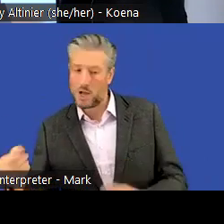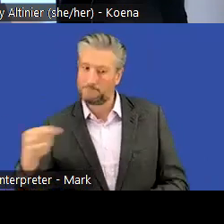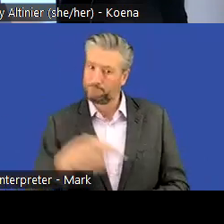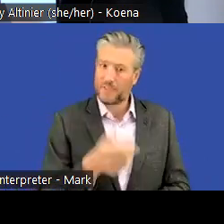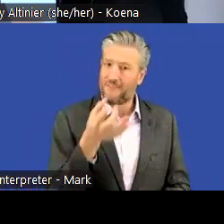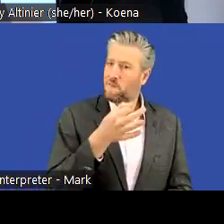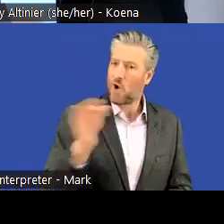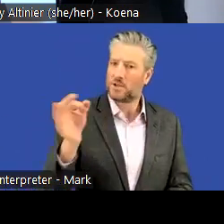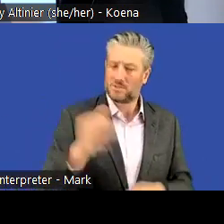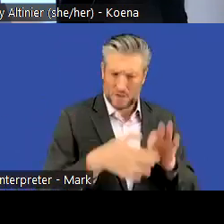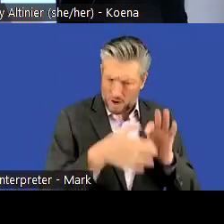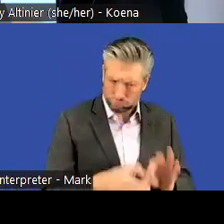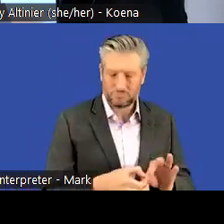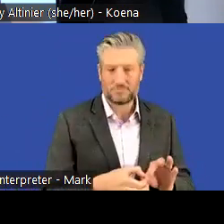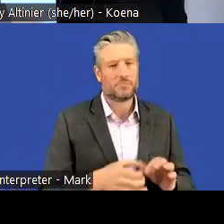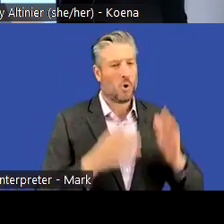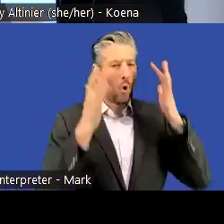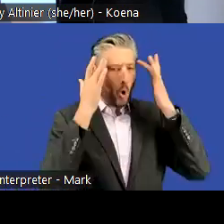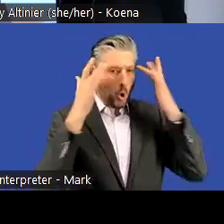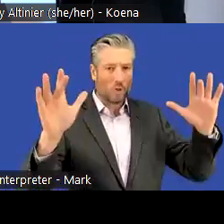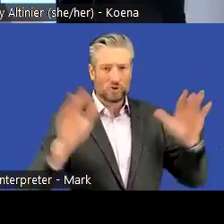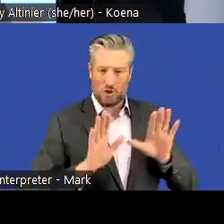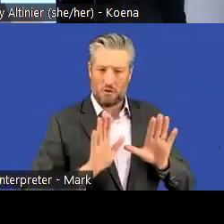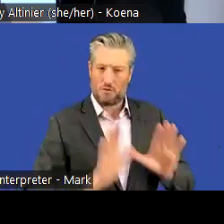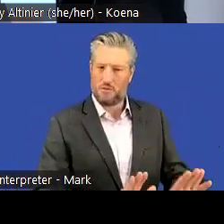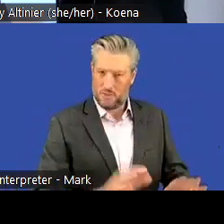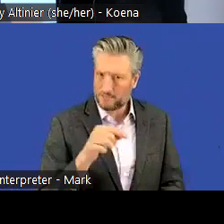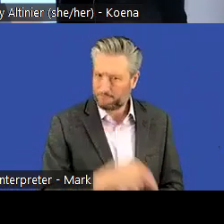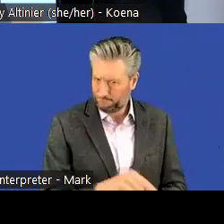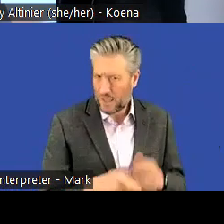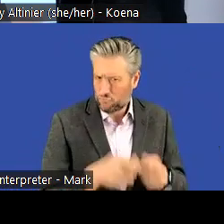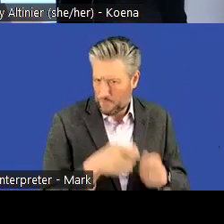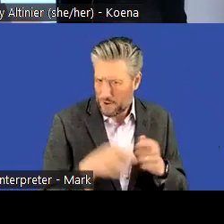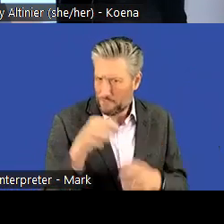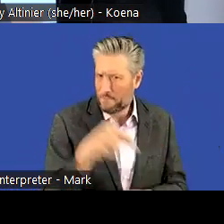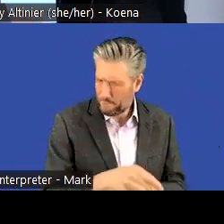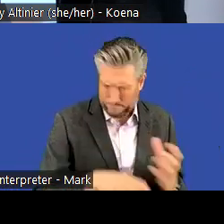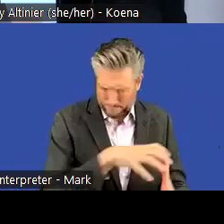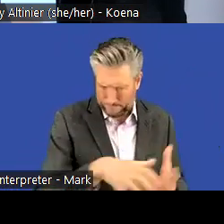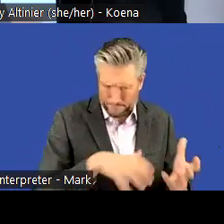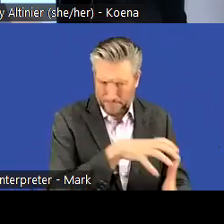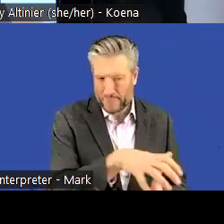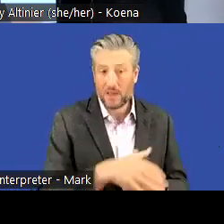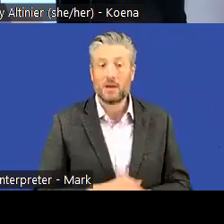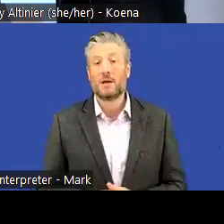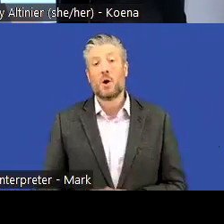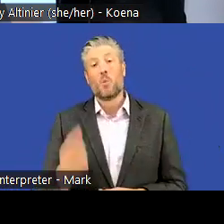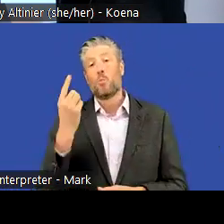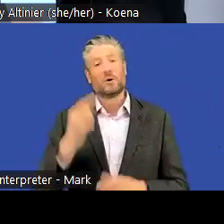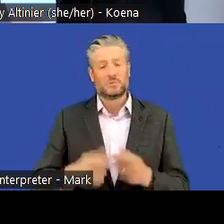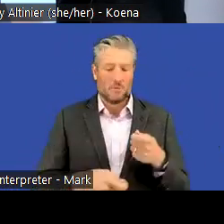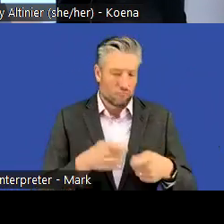Another problem may be that we do not have a pilot in the plane.